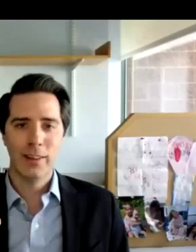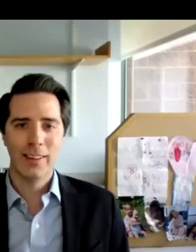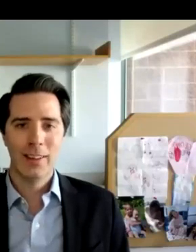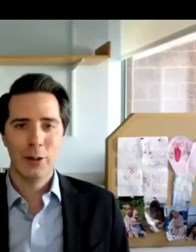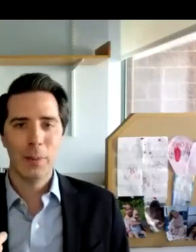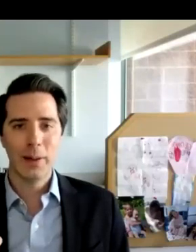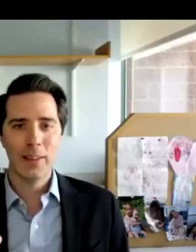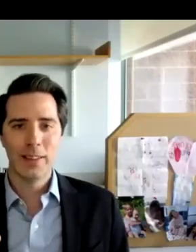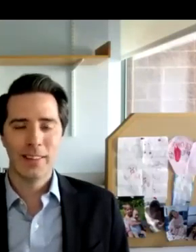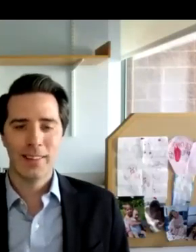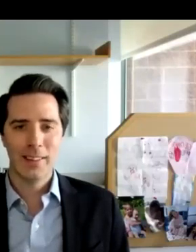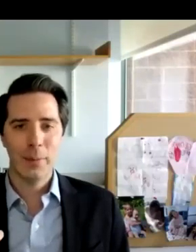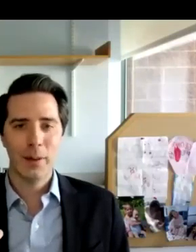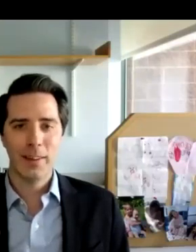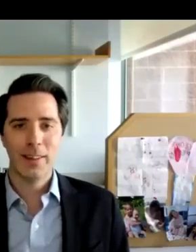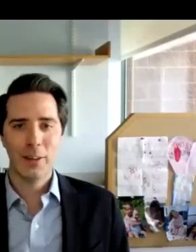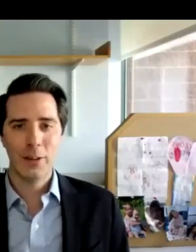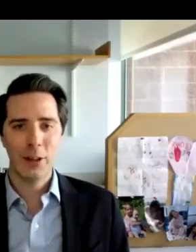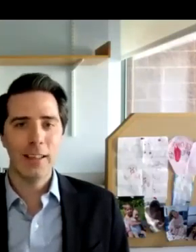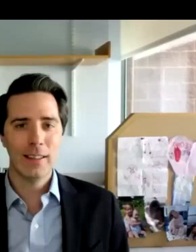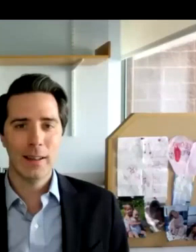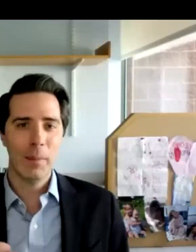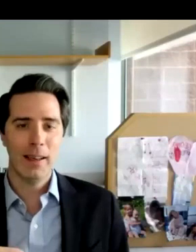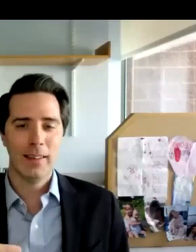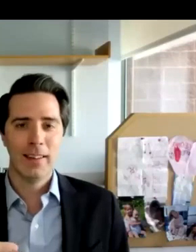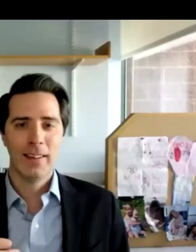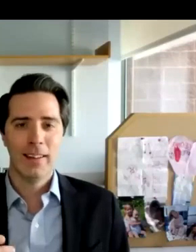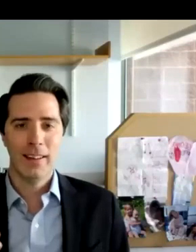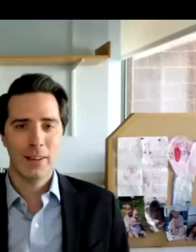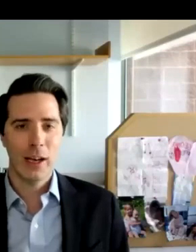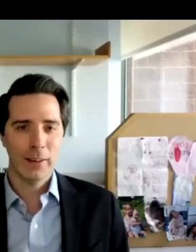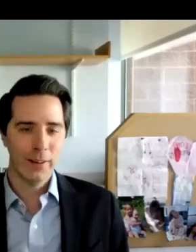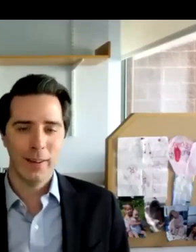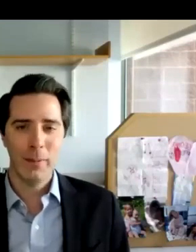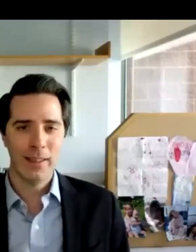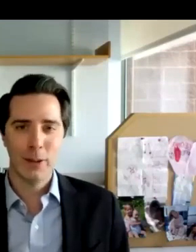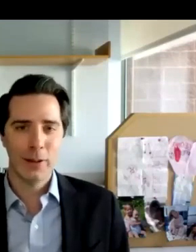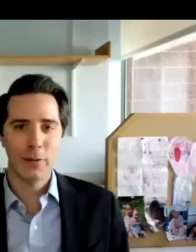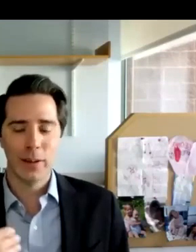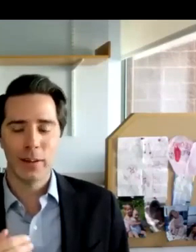the two Parents separate genes that make